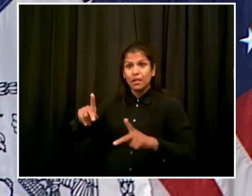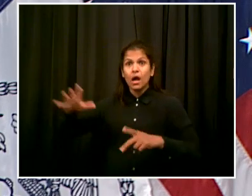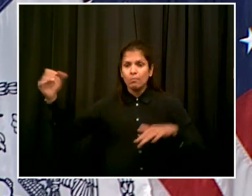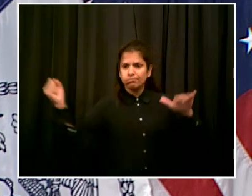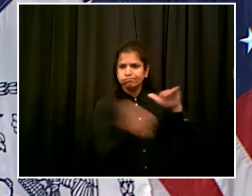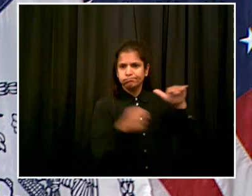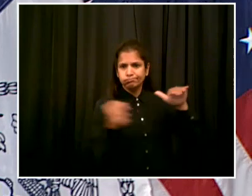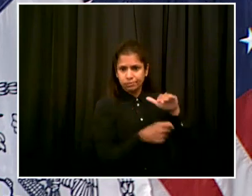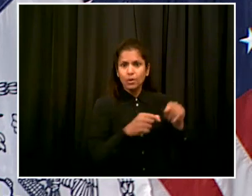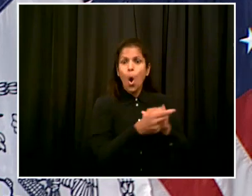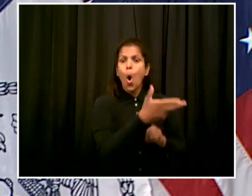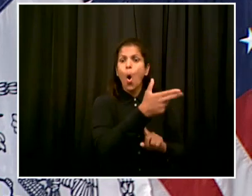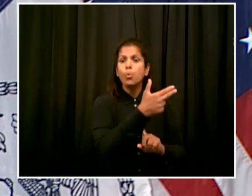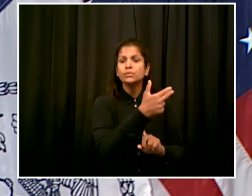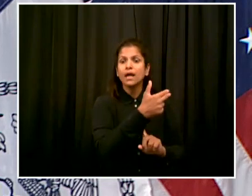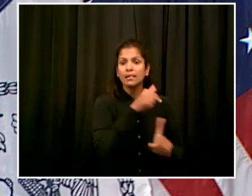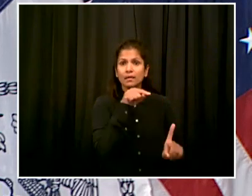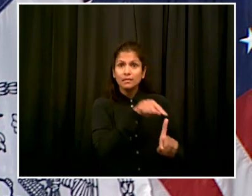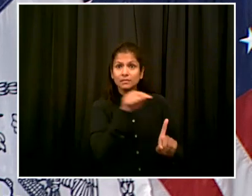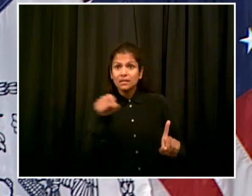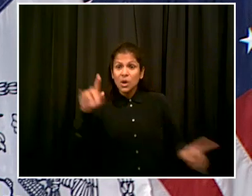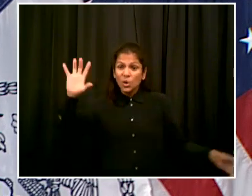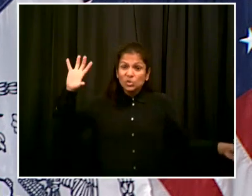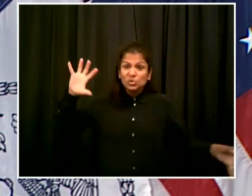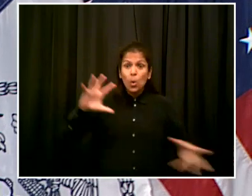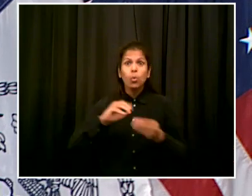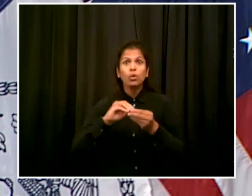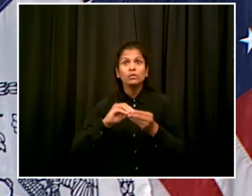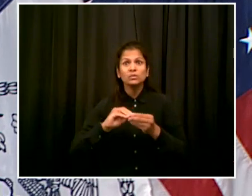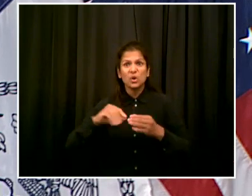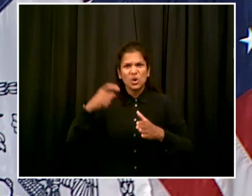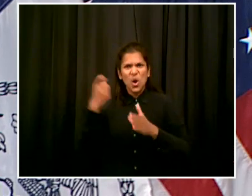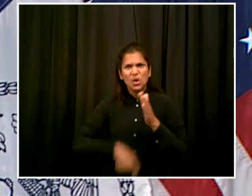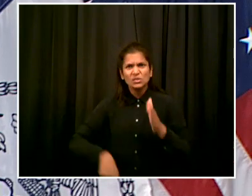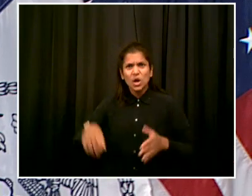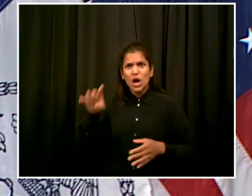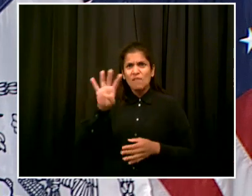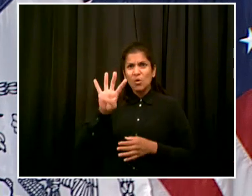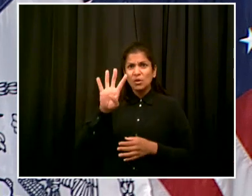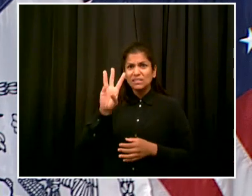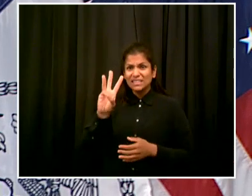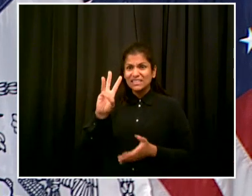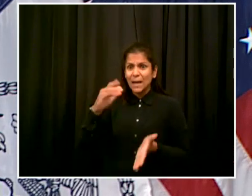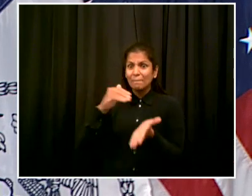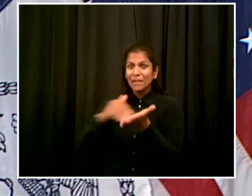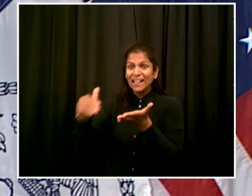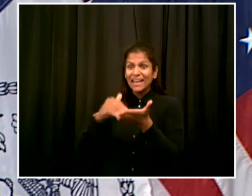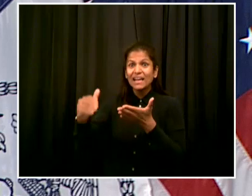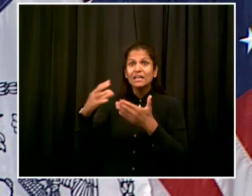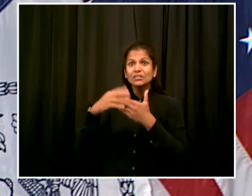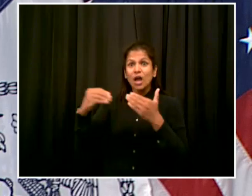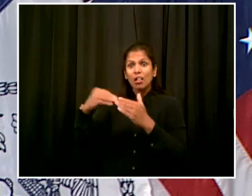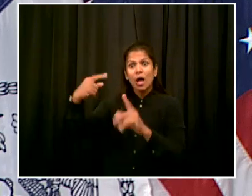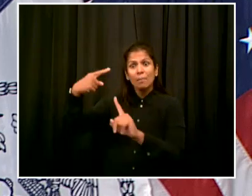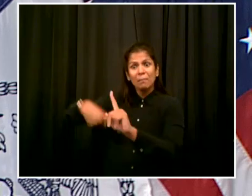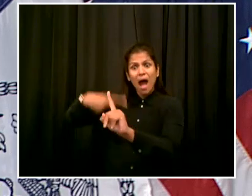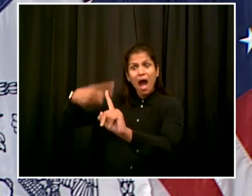INTO 6500 HOTEL ROOMS . AT AAN VERAGE OF $237 PER NIGHT.